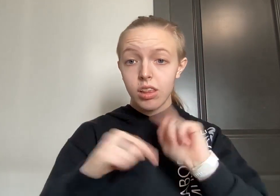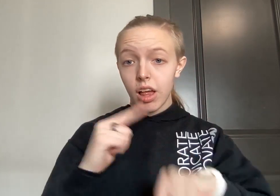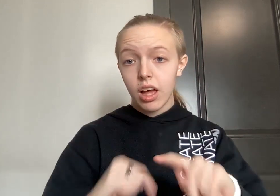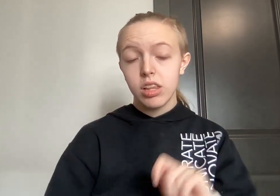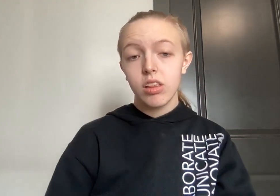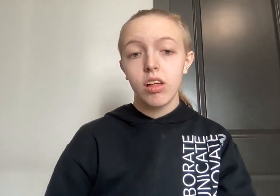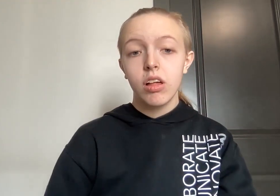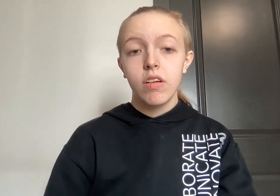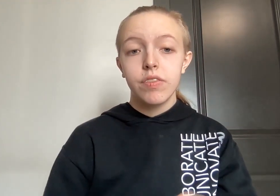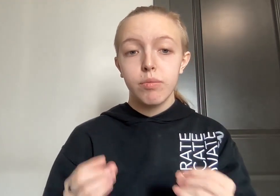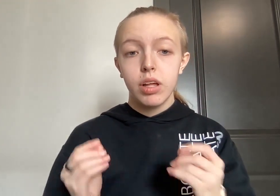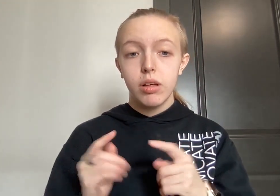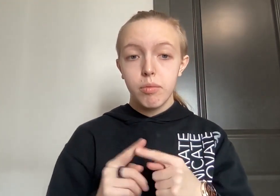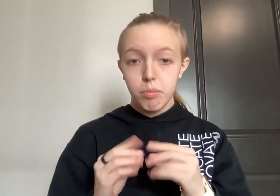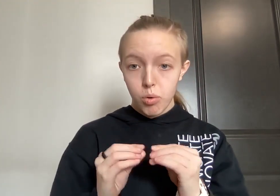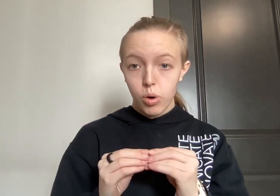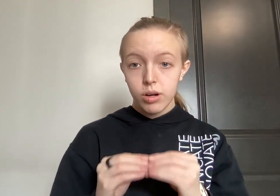signs and many more.